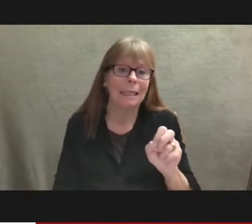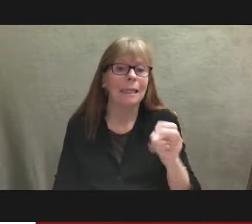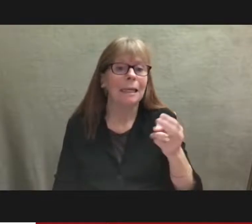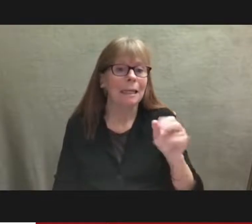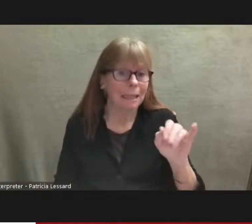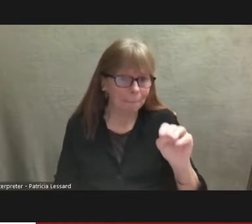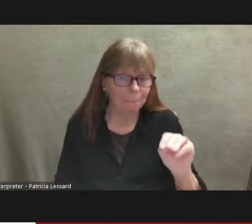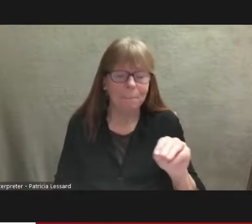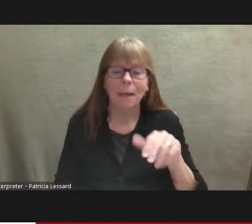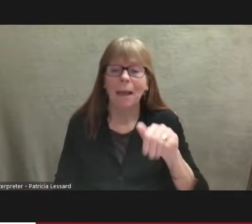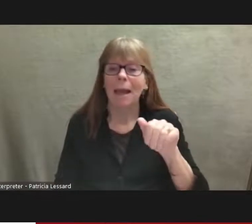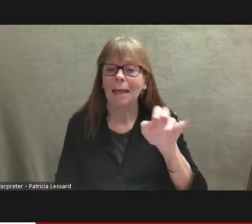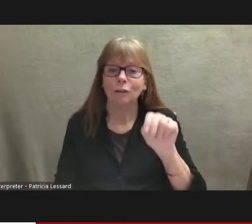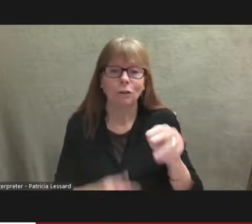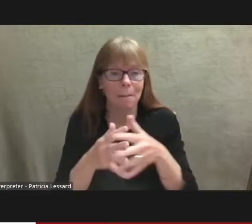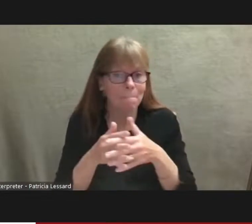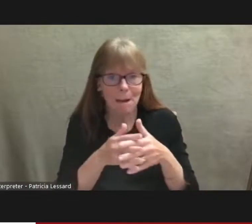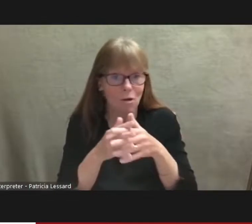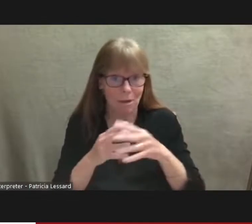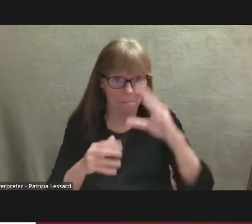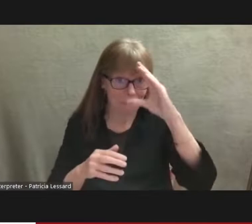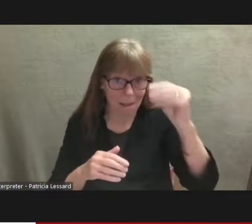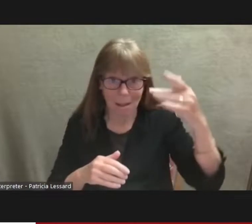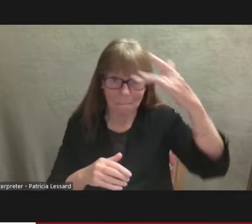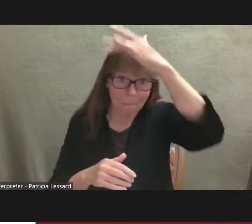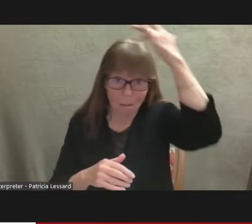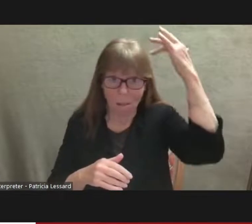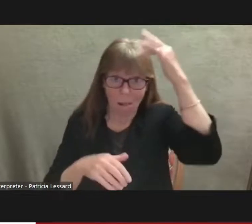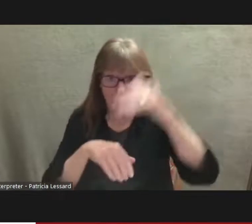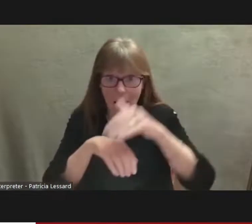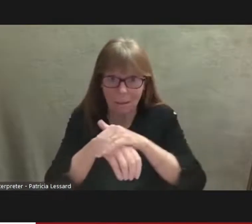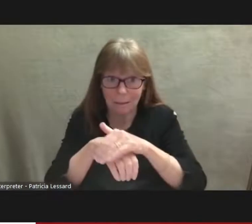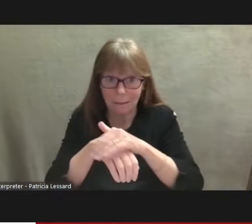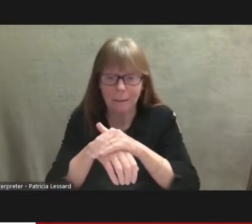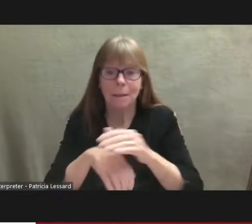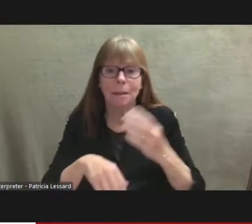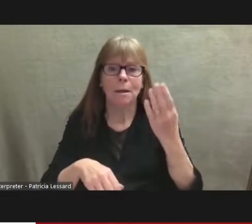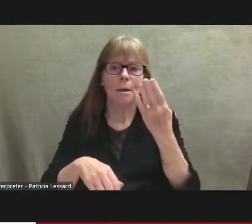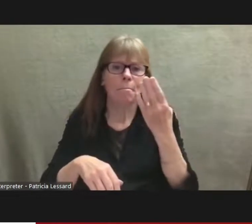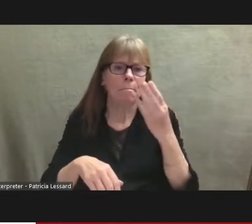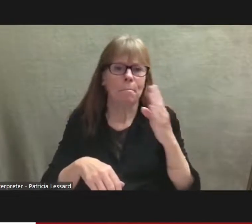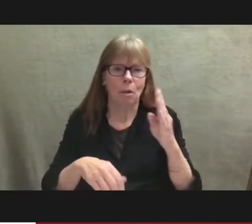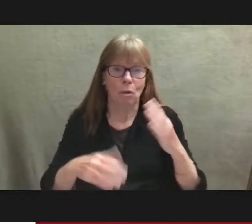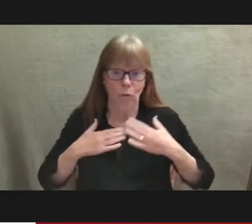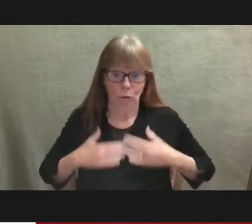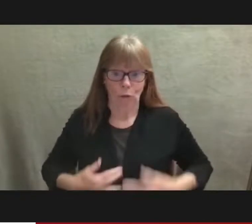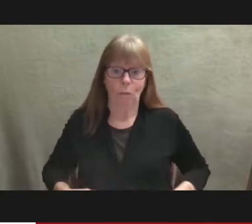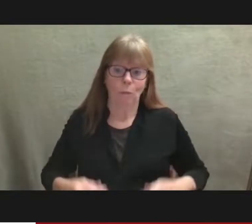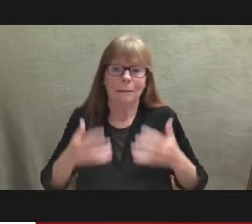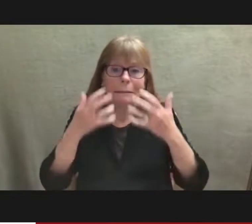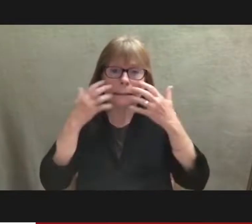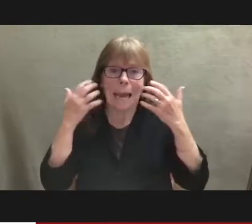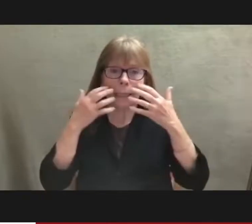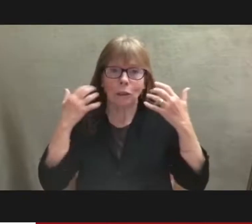male. I’m bald. I’m wearing a bluish shirt with some tigers on it with a background of